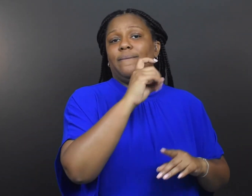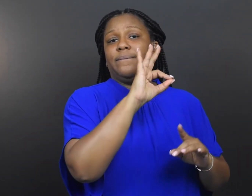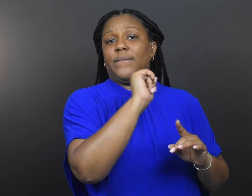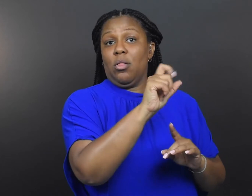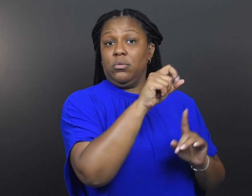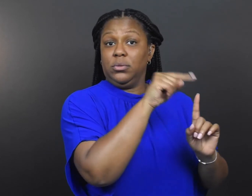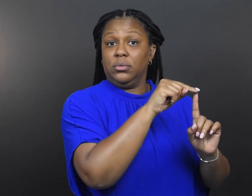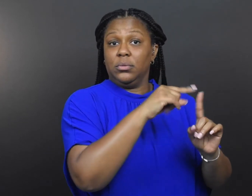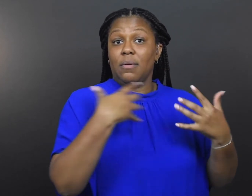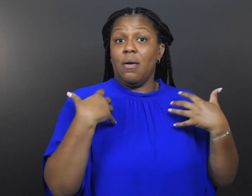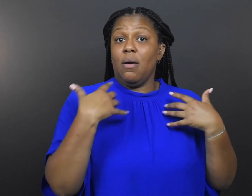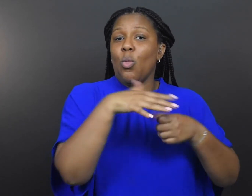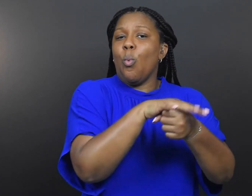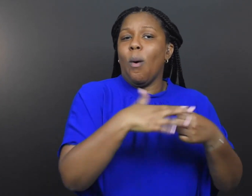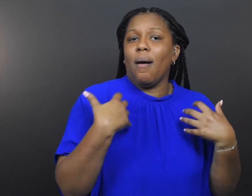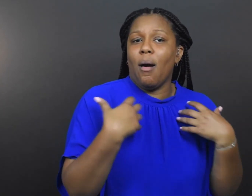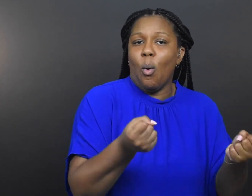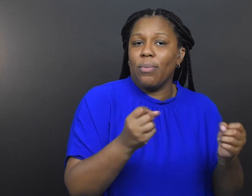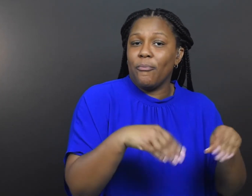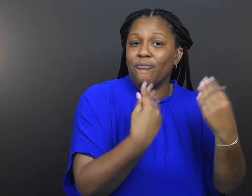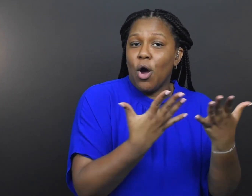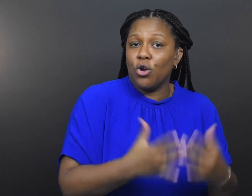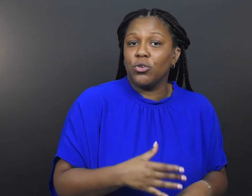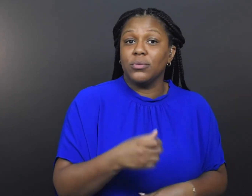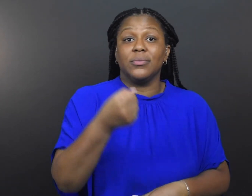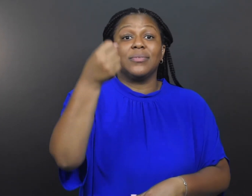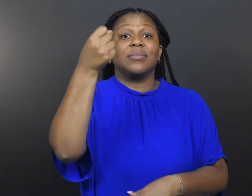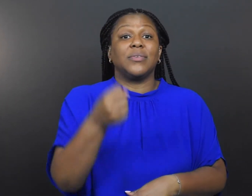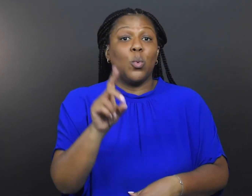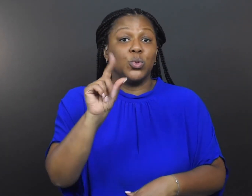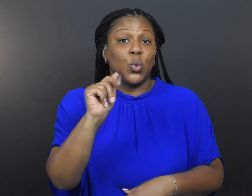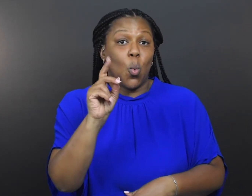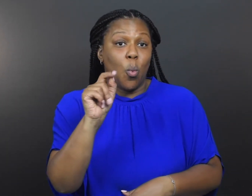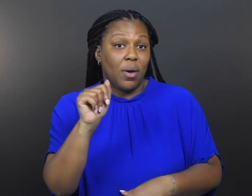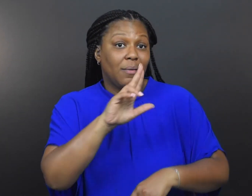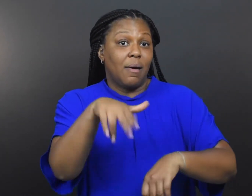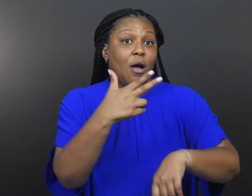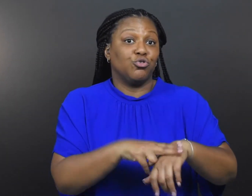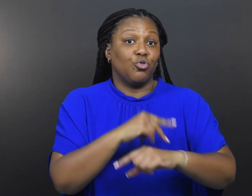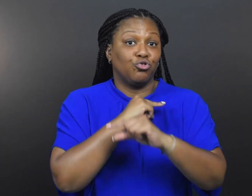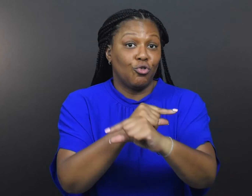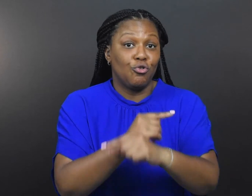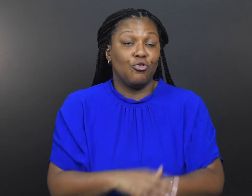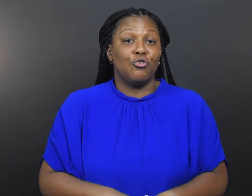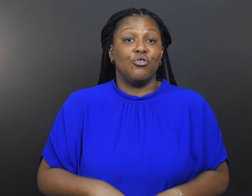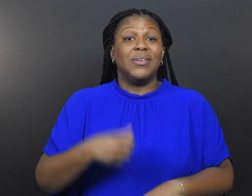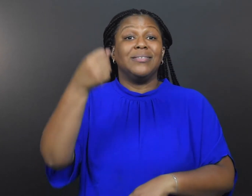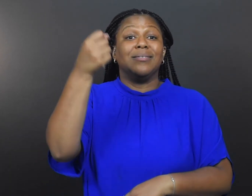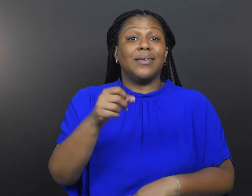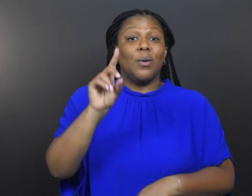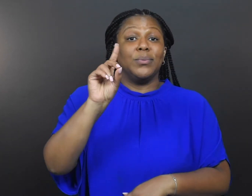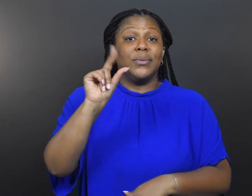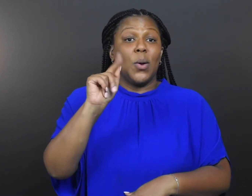a local healthcare provider, the South Dakota National Guard, the South Dakota state government,